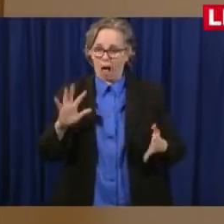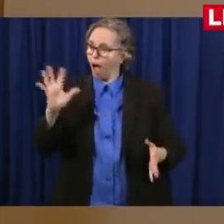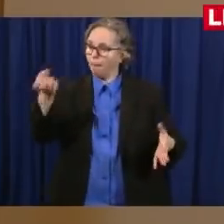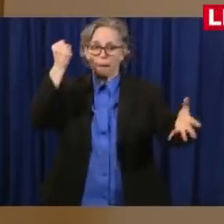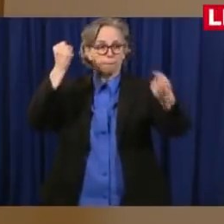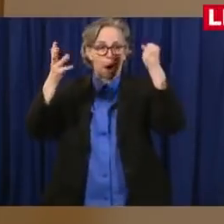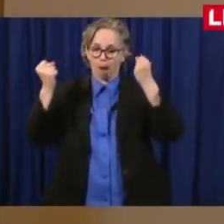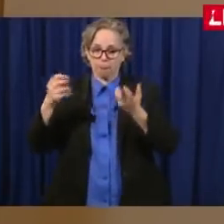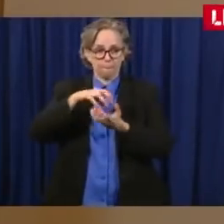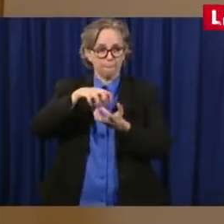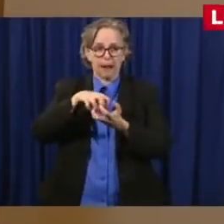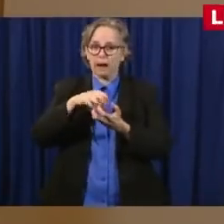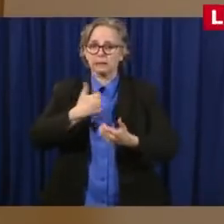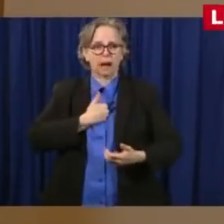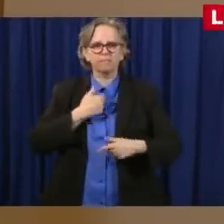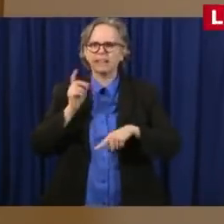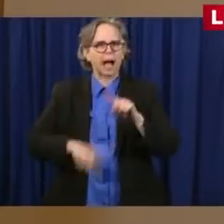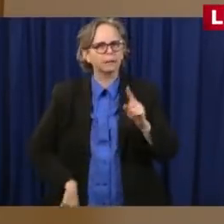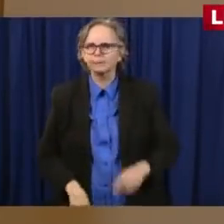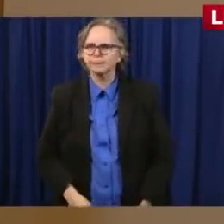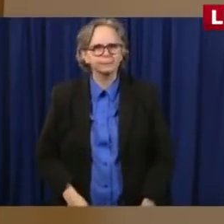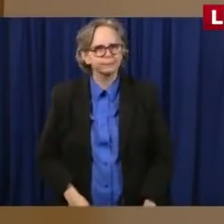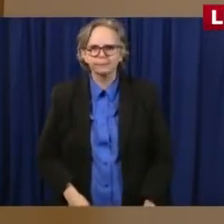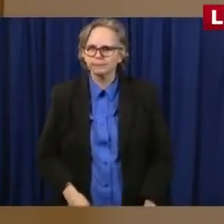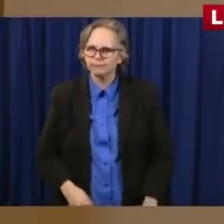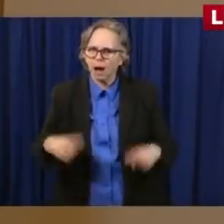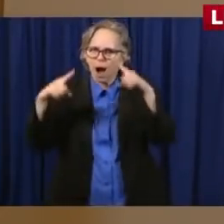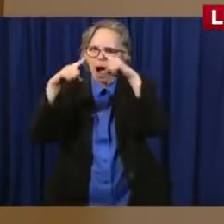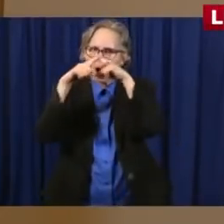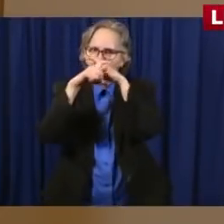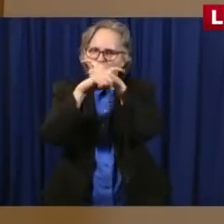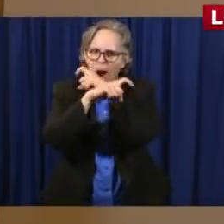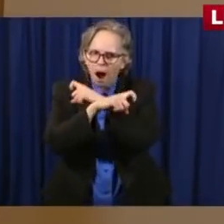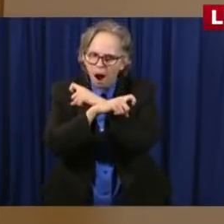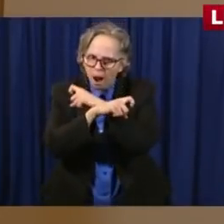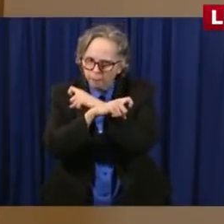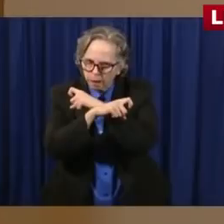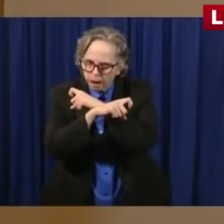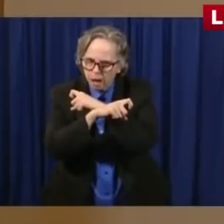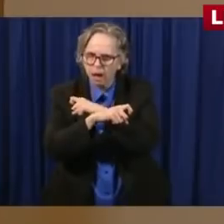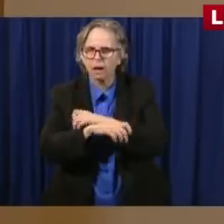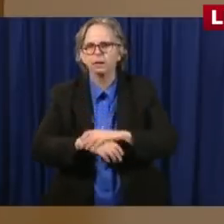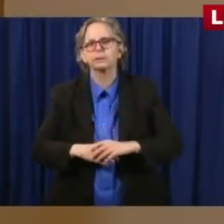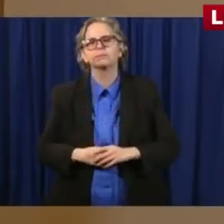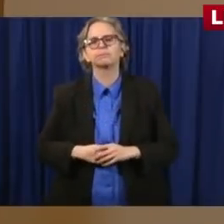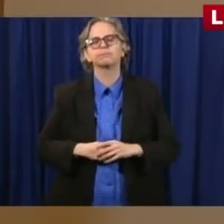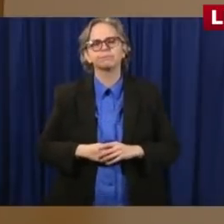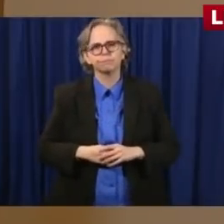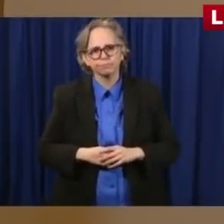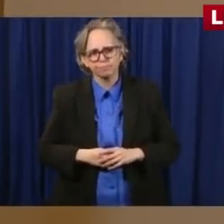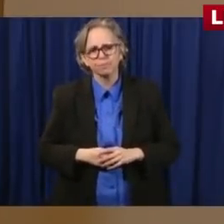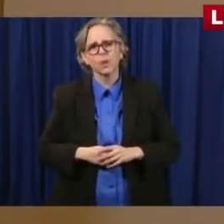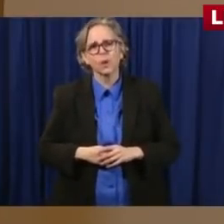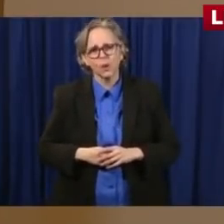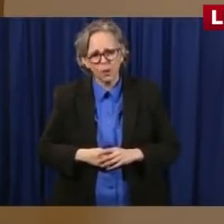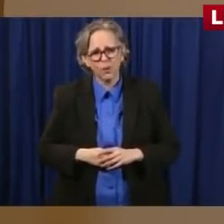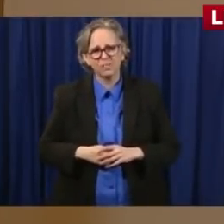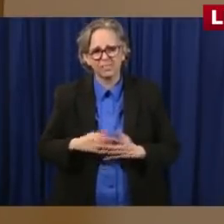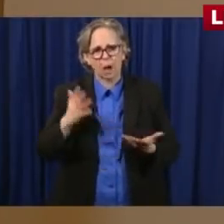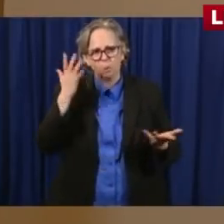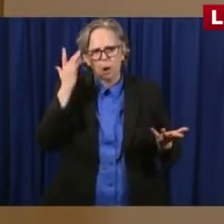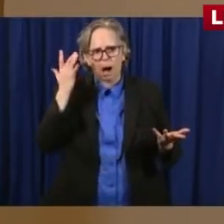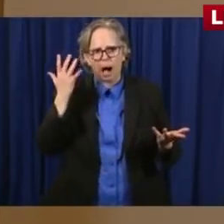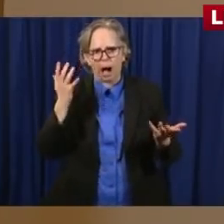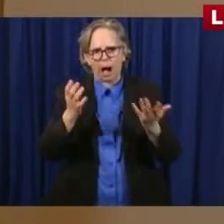THEY ARE NOT THINGS I CAN MIX UP IN A LAB OR A KNOCKOFF.